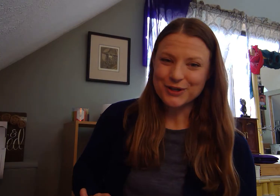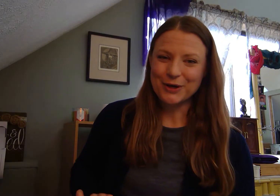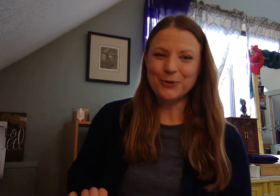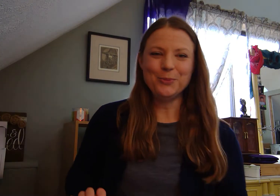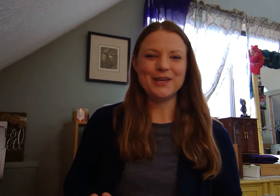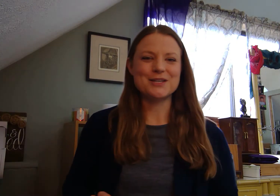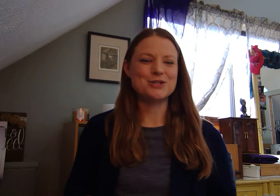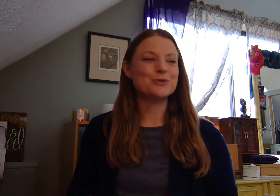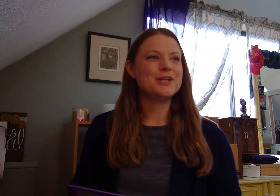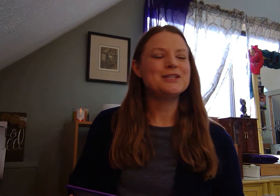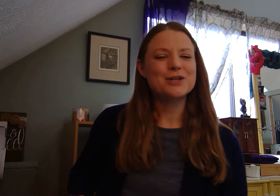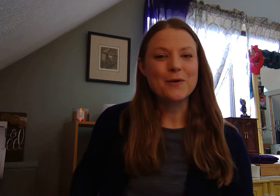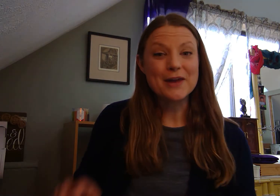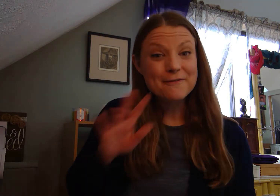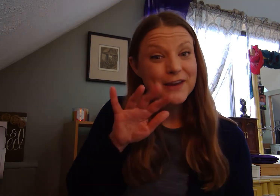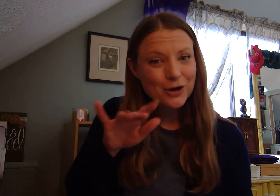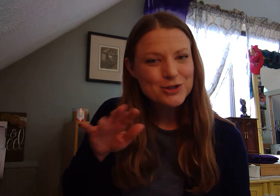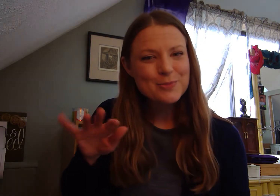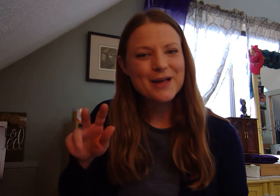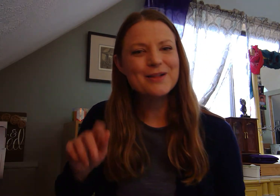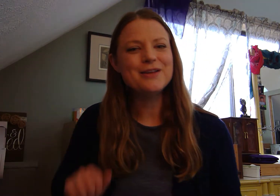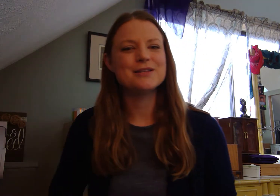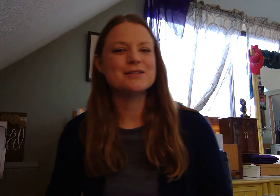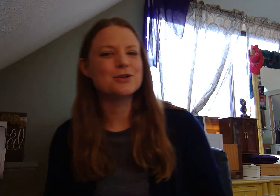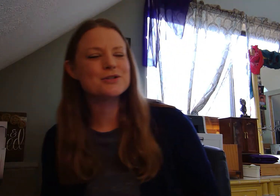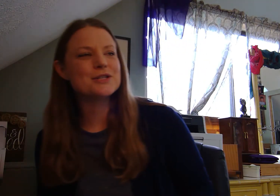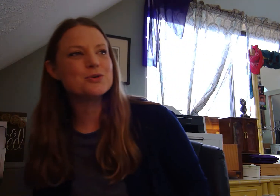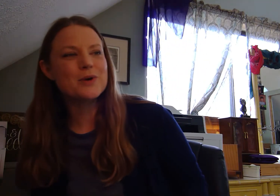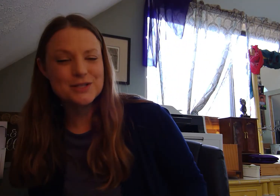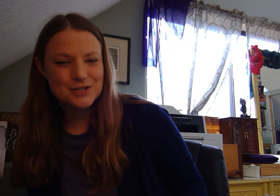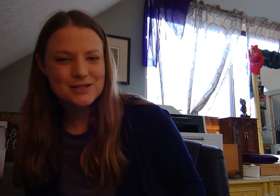to know because you'll need to know how to finger spell in certain situations